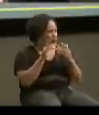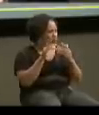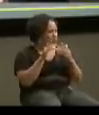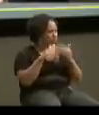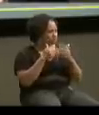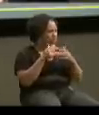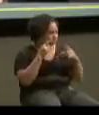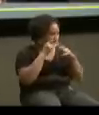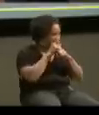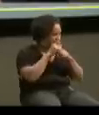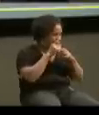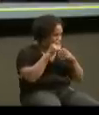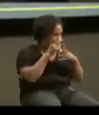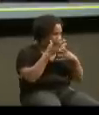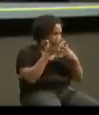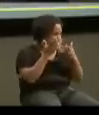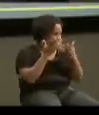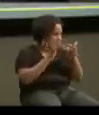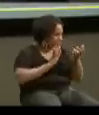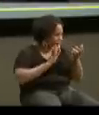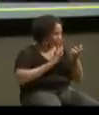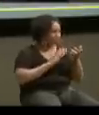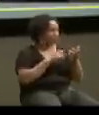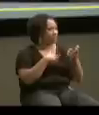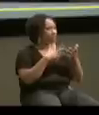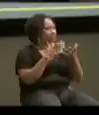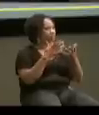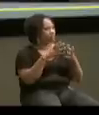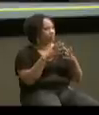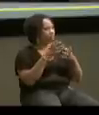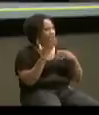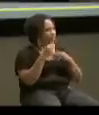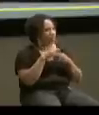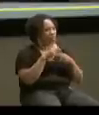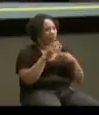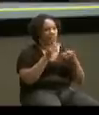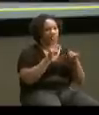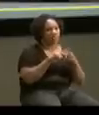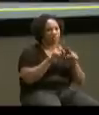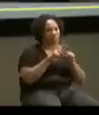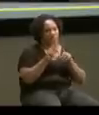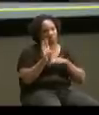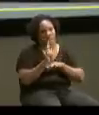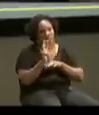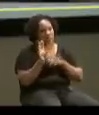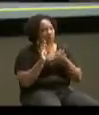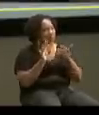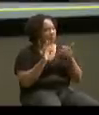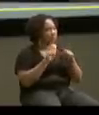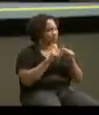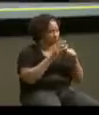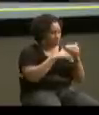HOW COMPLEX OR HOW SOPHISTICATED IS IT? DOES IT TAKE INTO ACCOUNT DIFFERENT INDUSTRIES AND